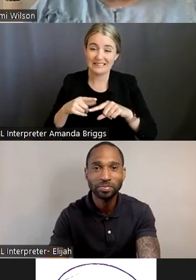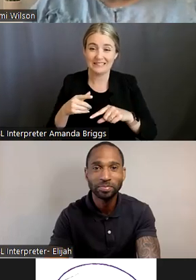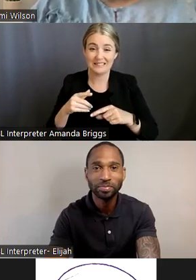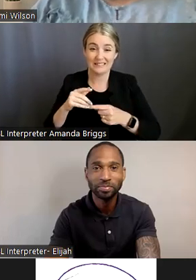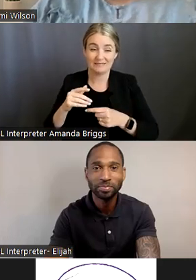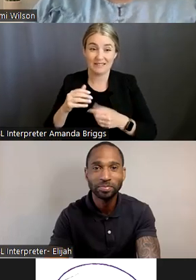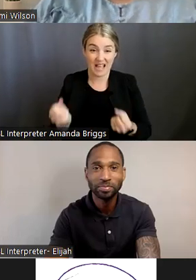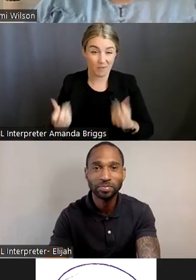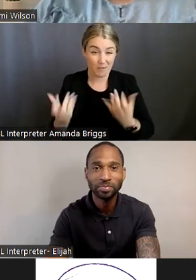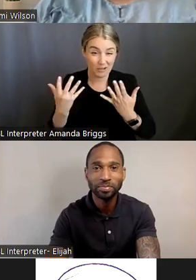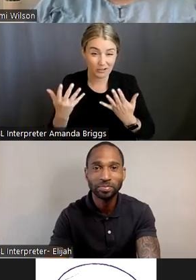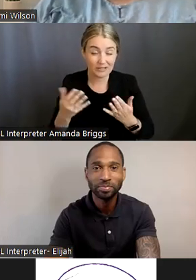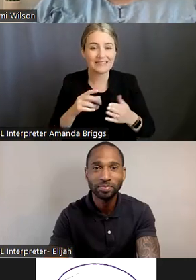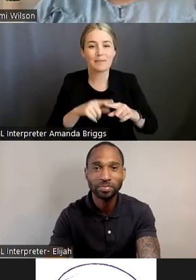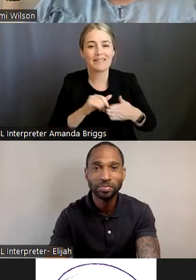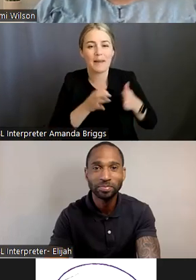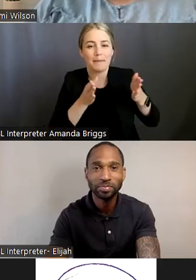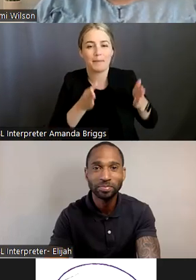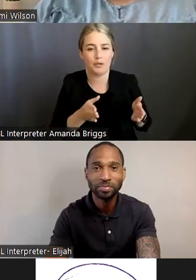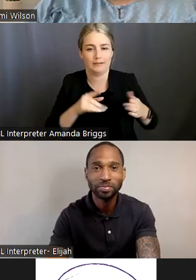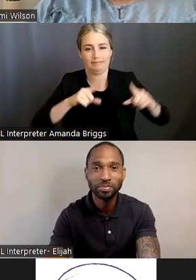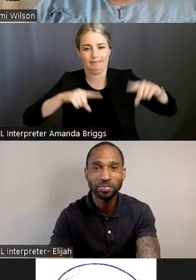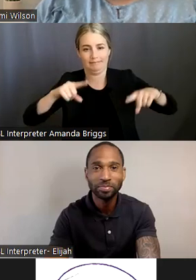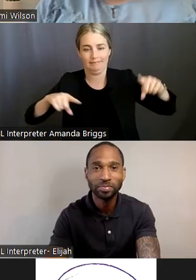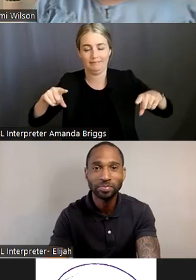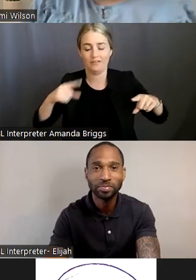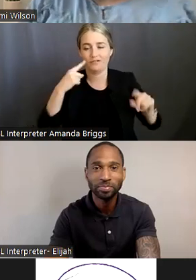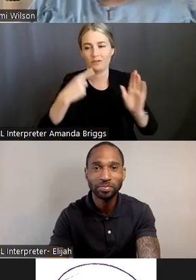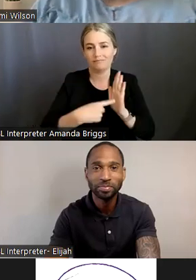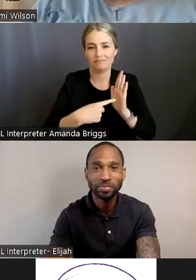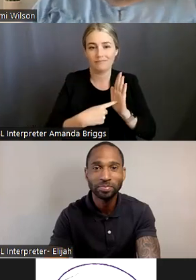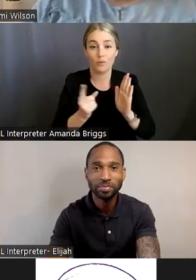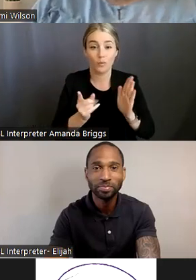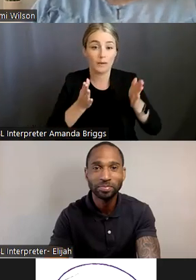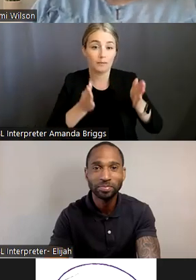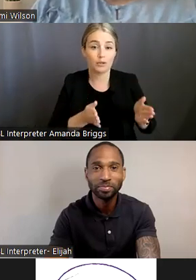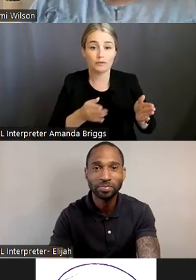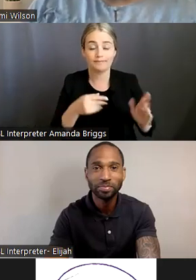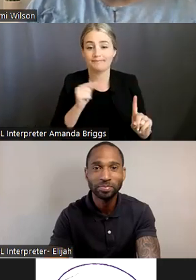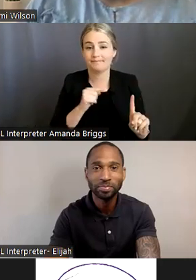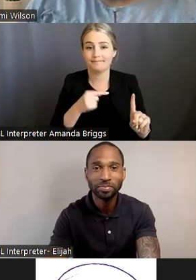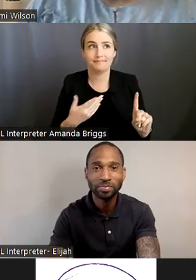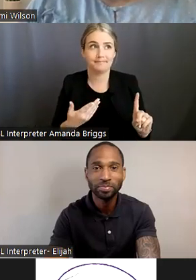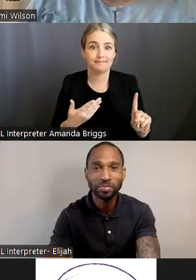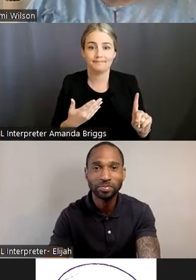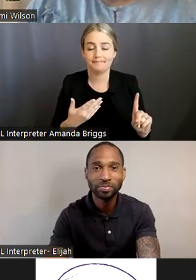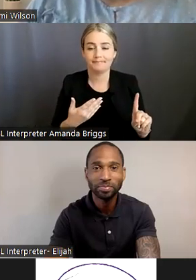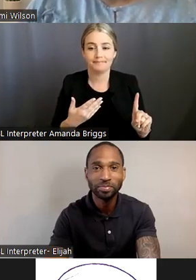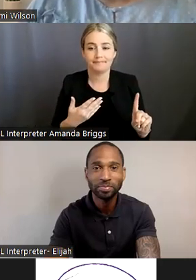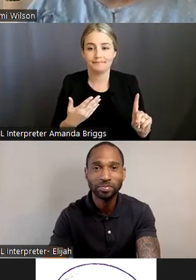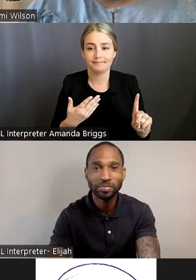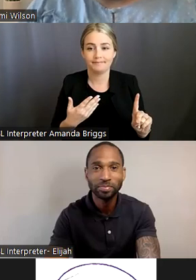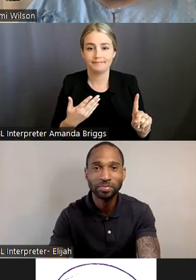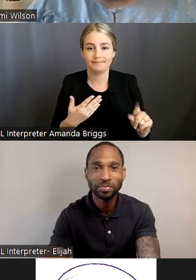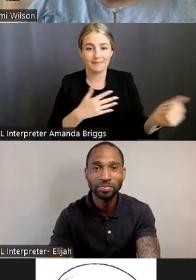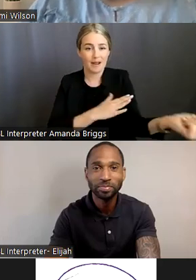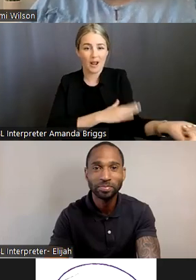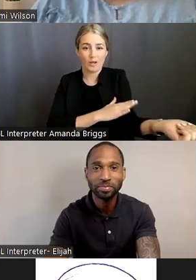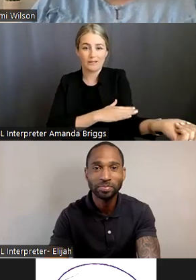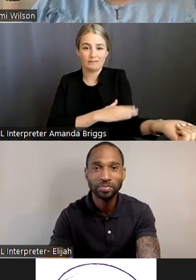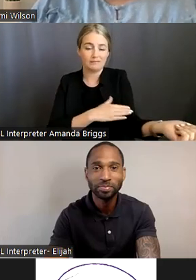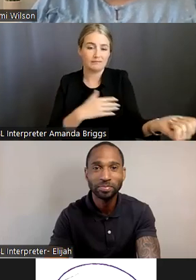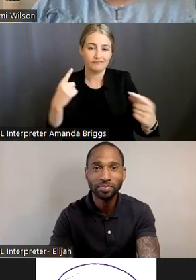So say, for instance, someone has been using heroin. And they've been using it for